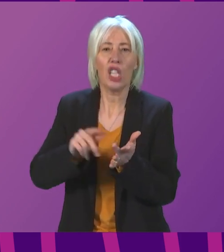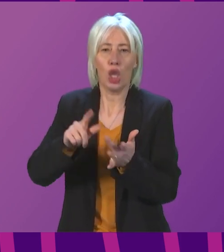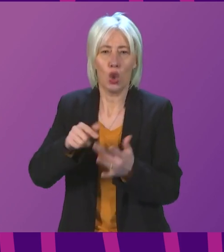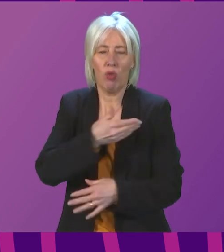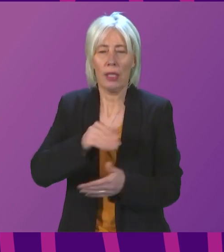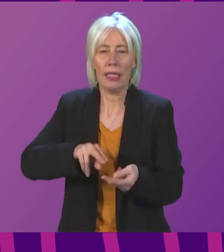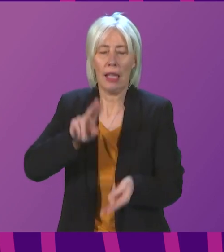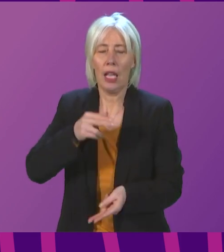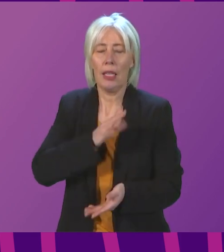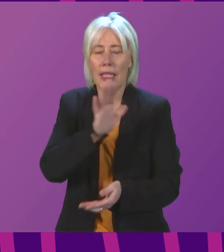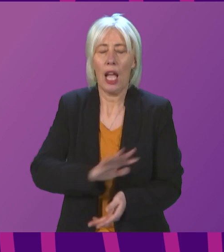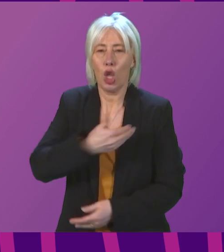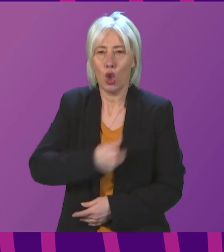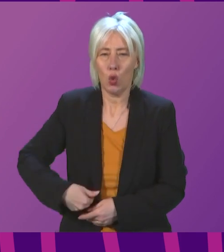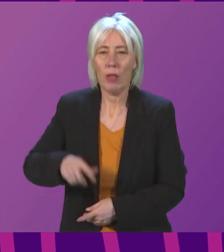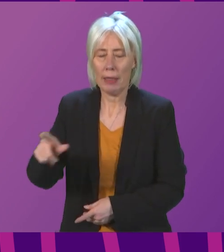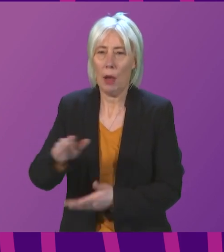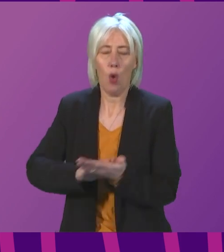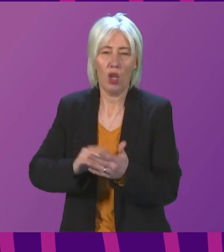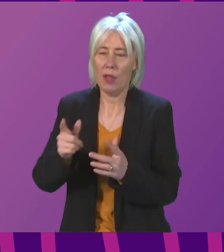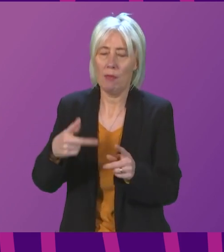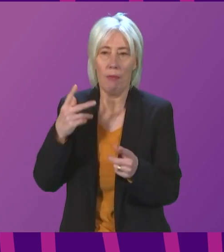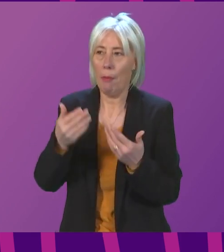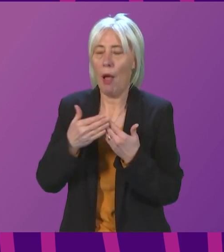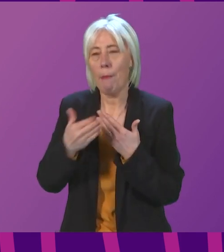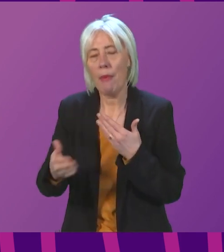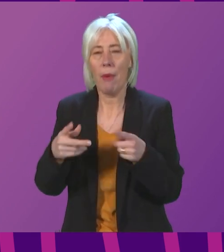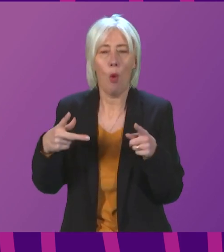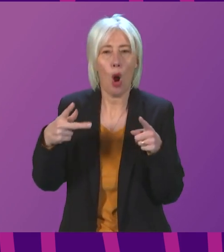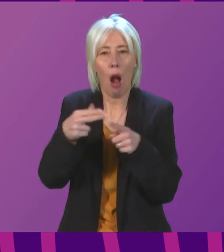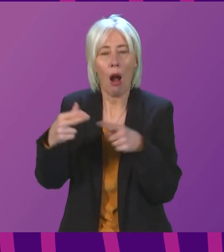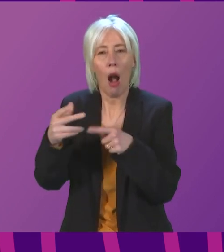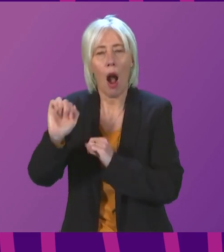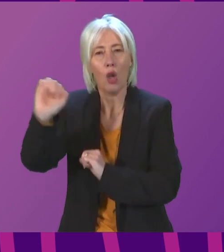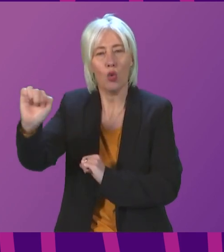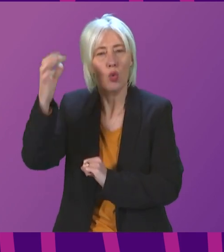That will eventually cause further cuts to already-stressed services.